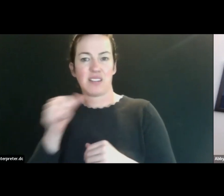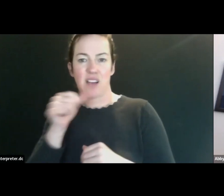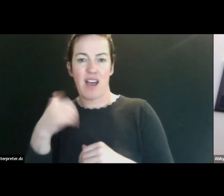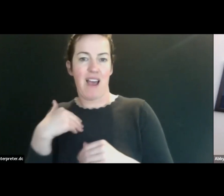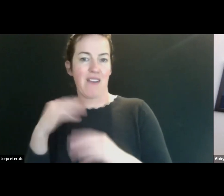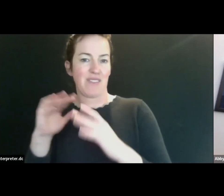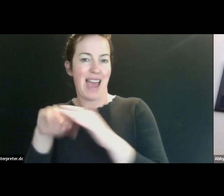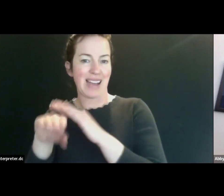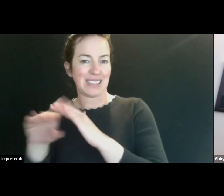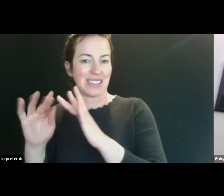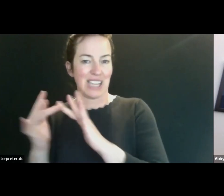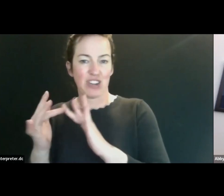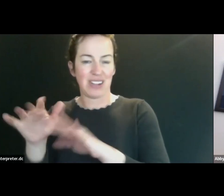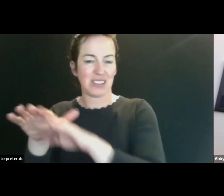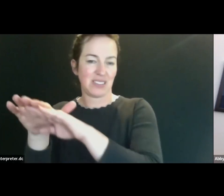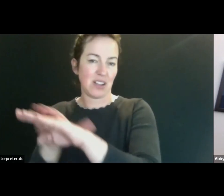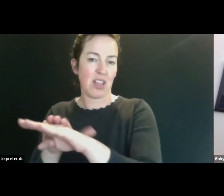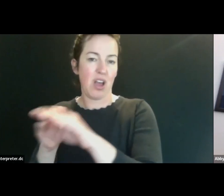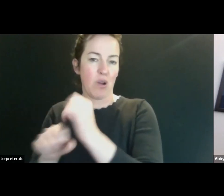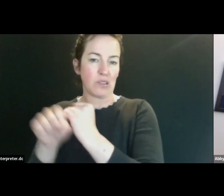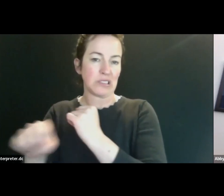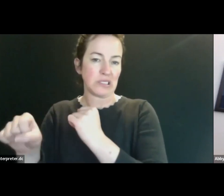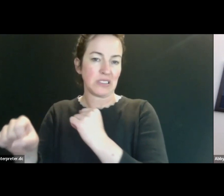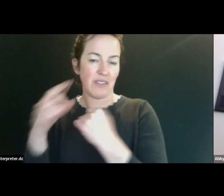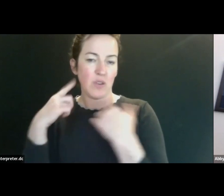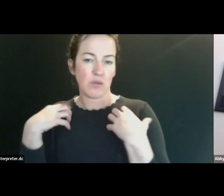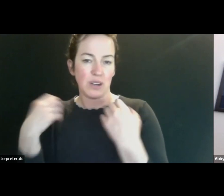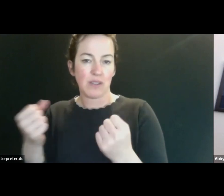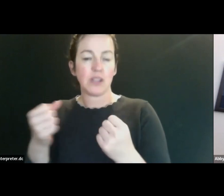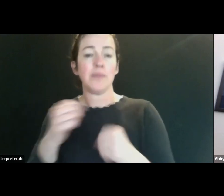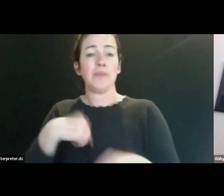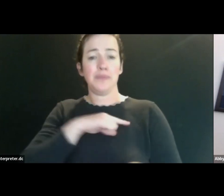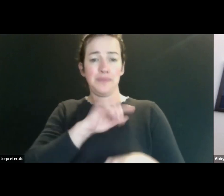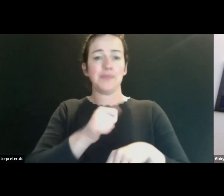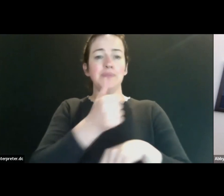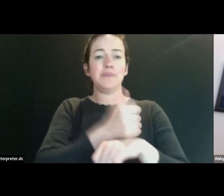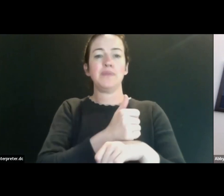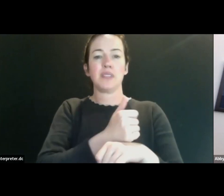local assistance centers in person where people can come, but that takes time. You have to